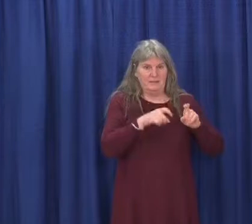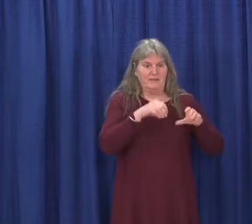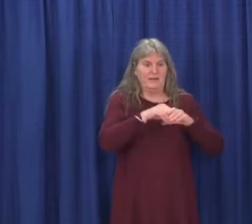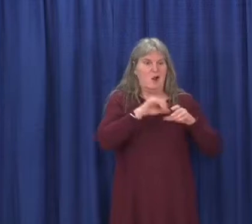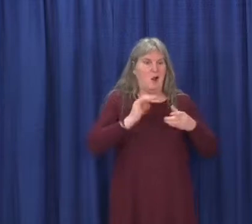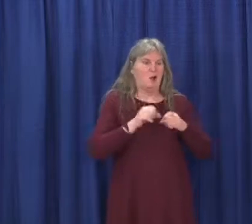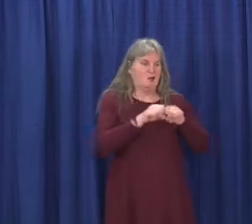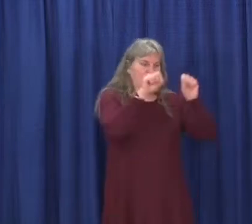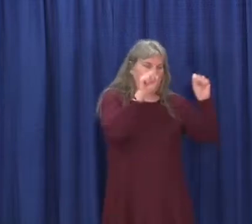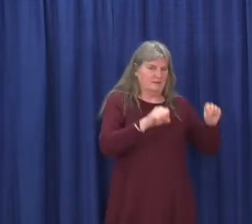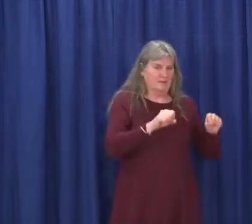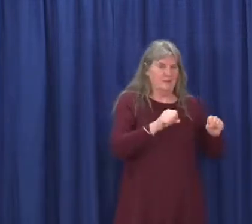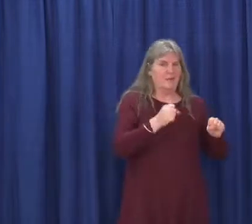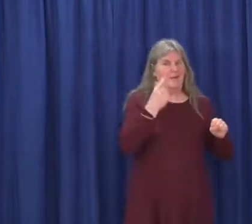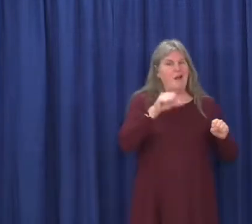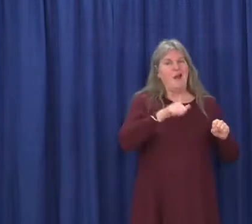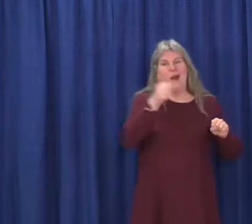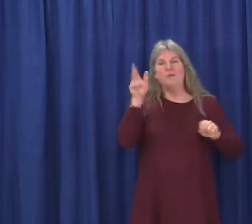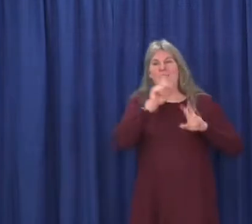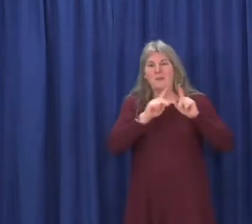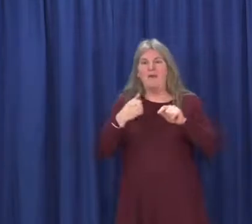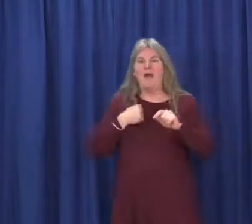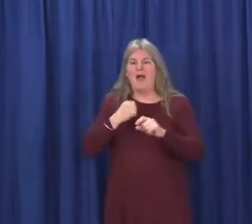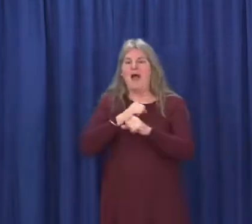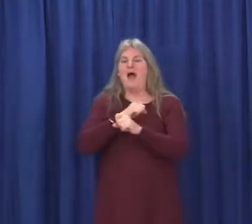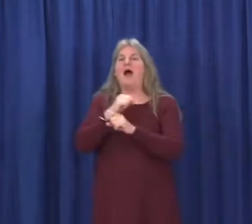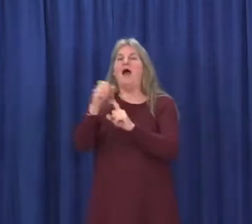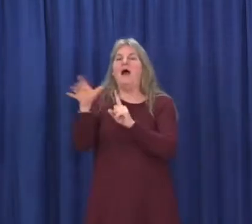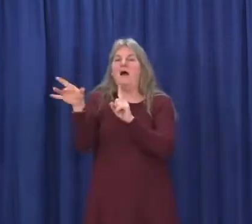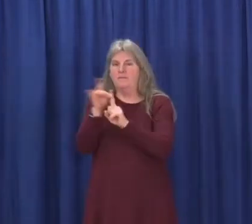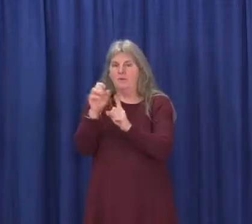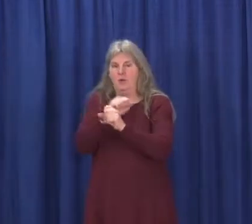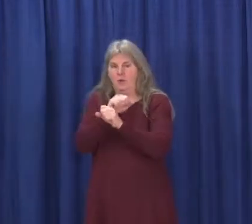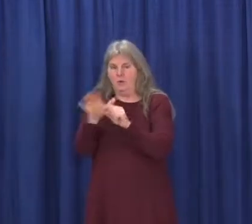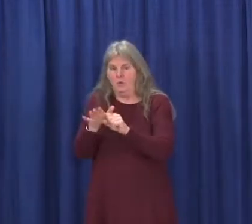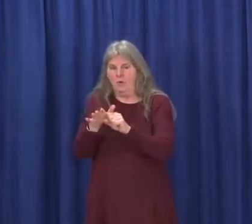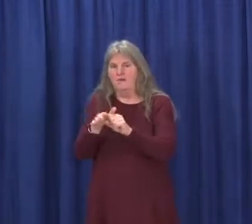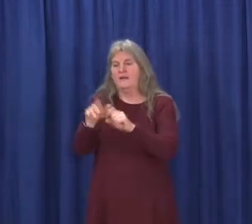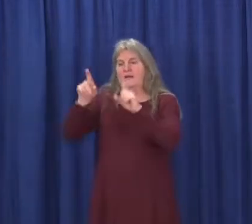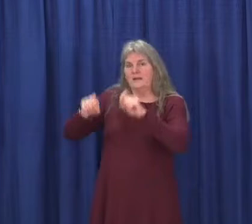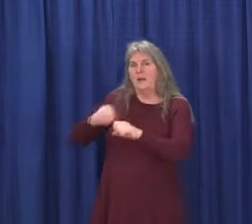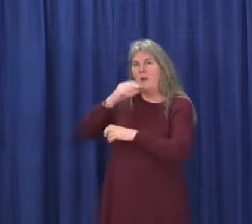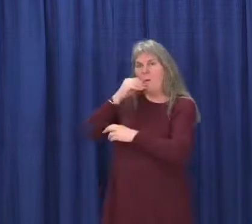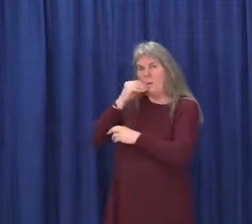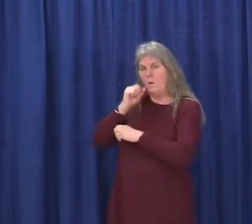There are many more who have tested at home or stayed home with their symptoms and are not